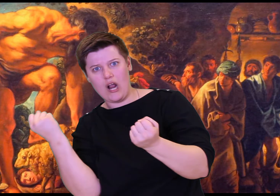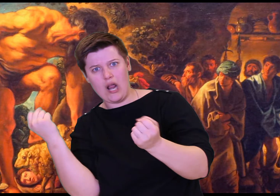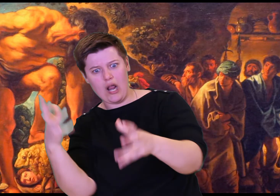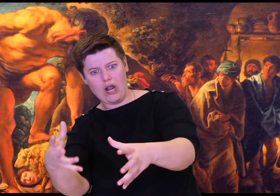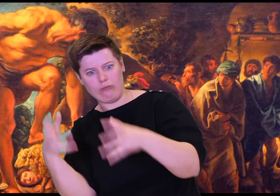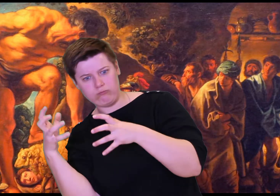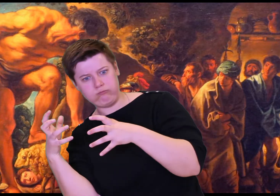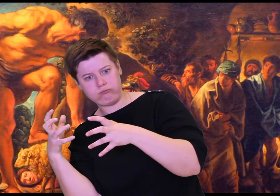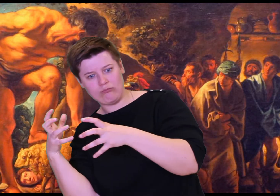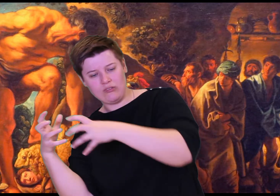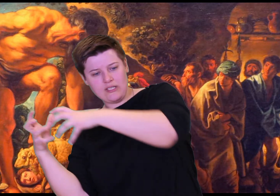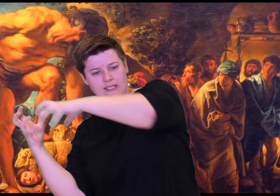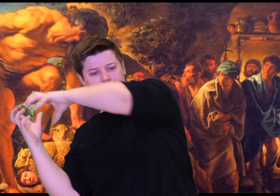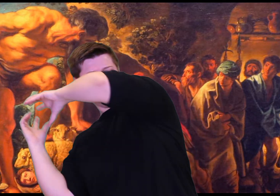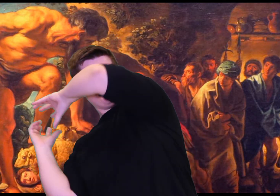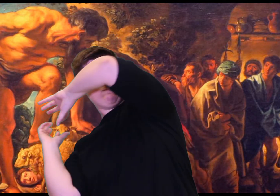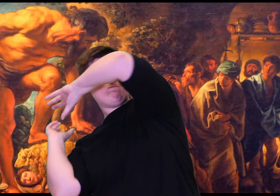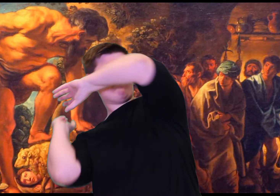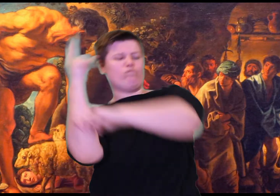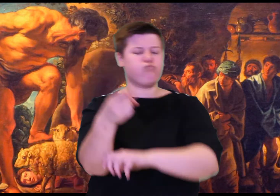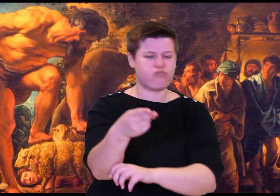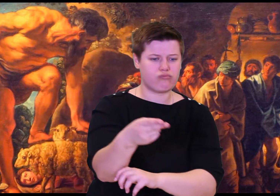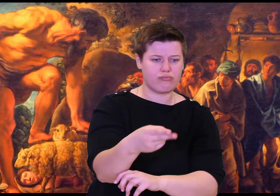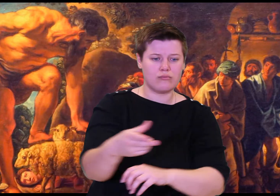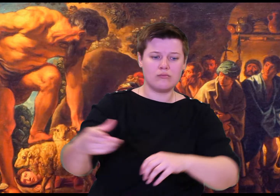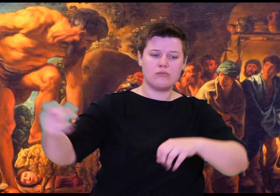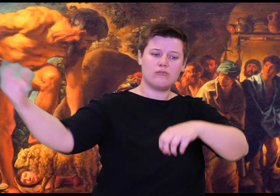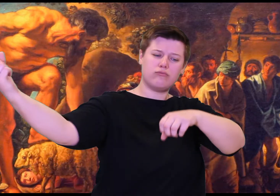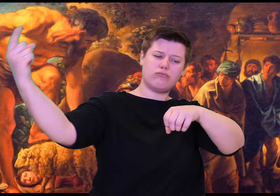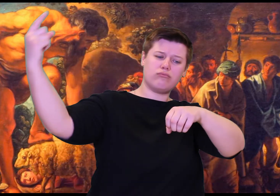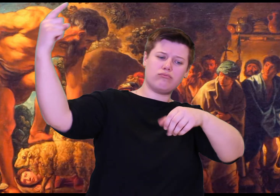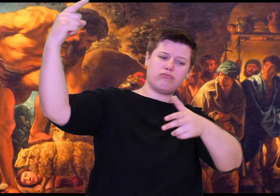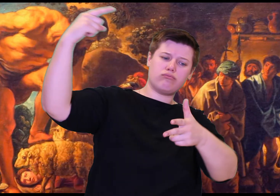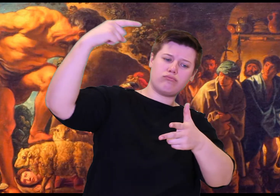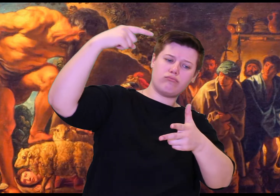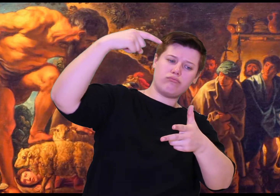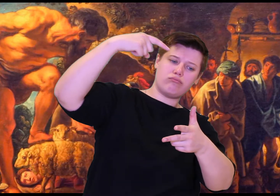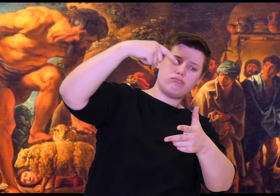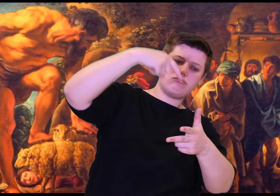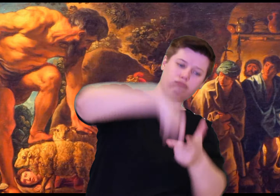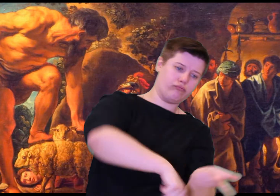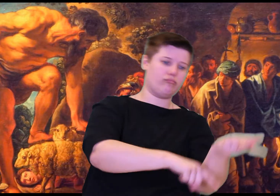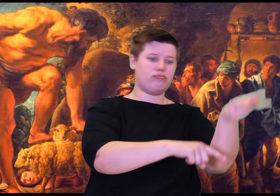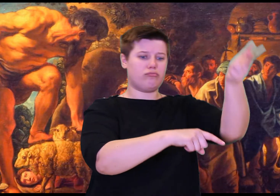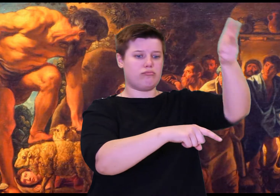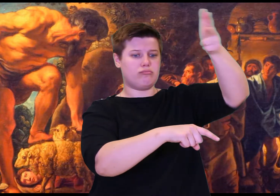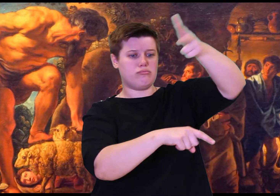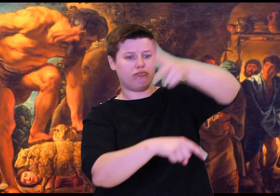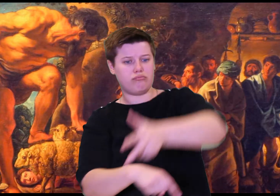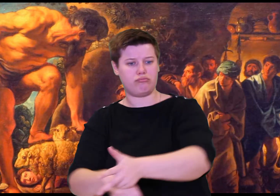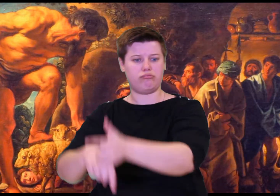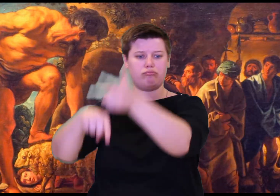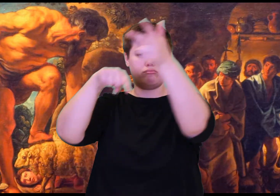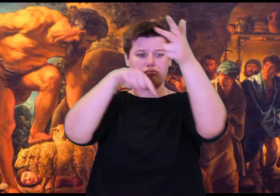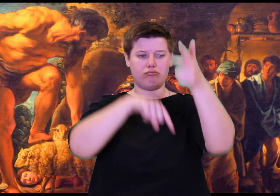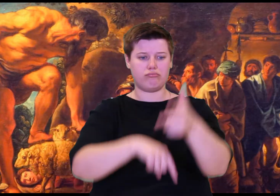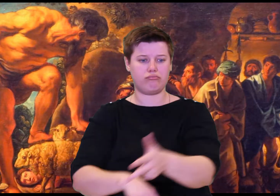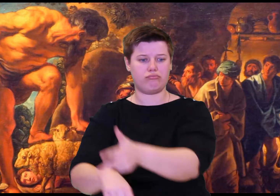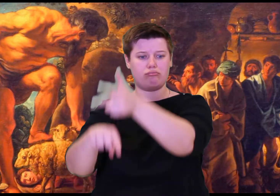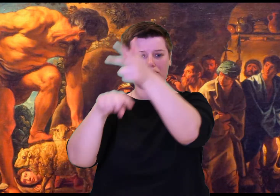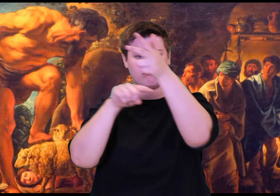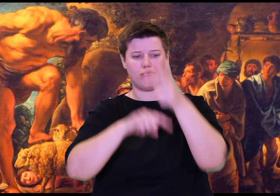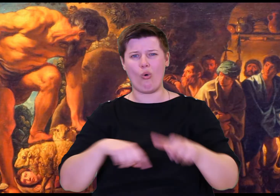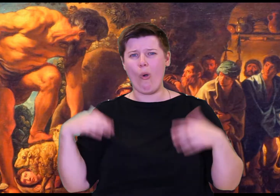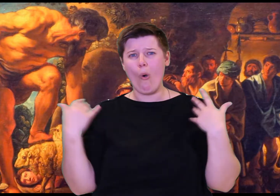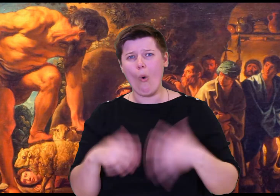The stone sank in the water; the waves surged up. I told my men, 'Row fast